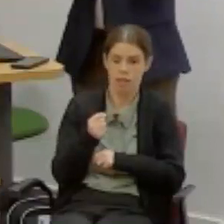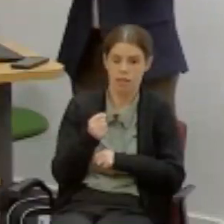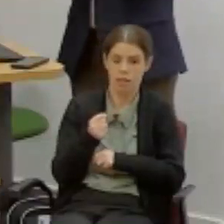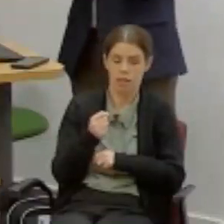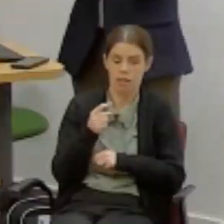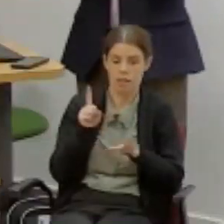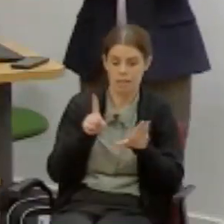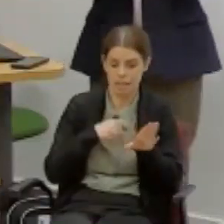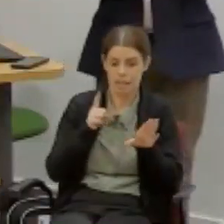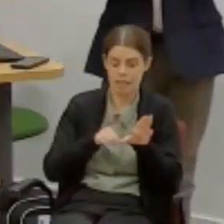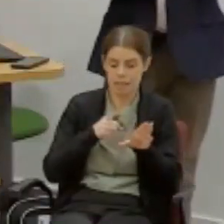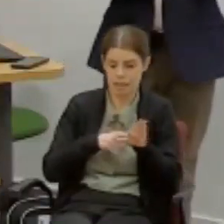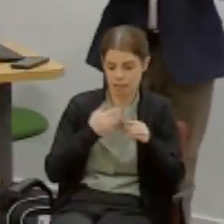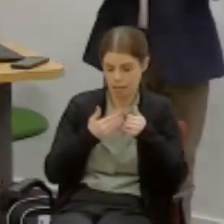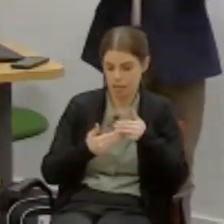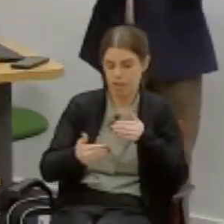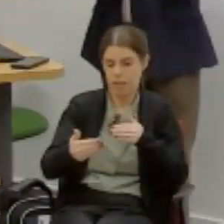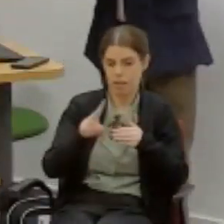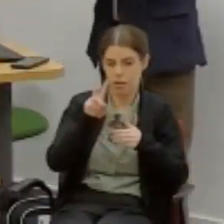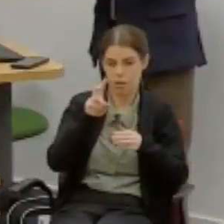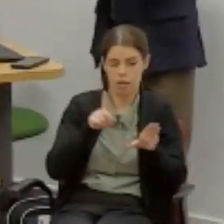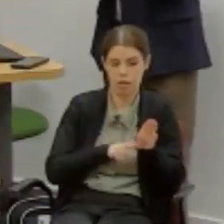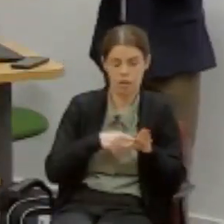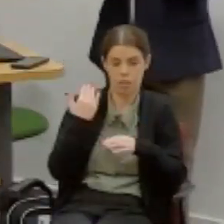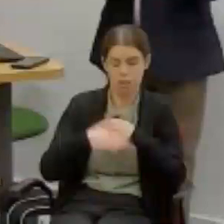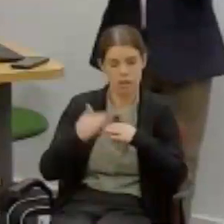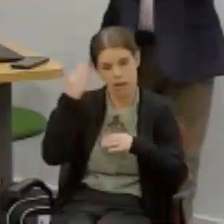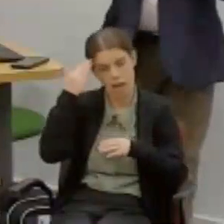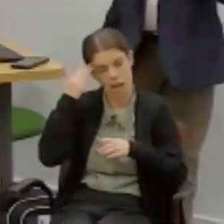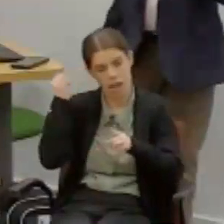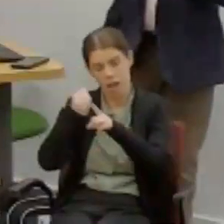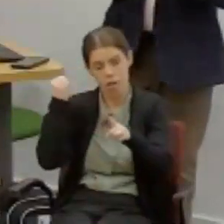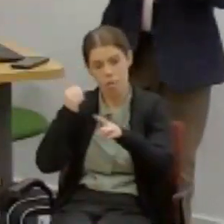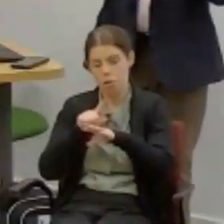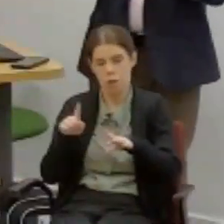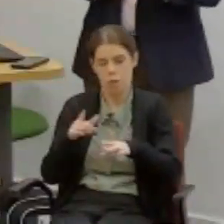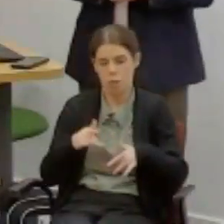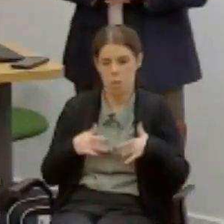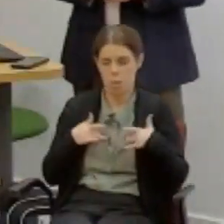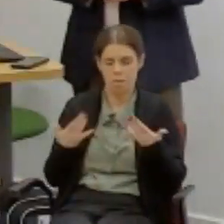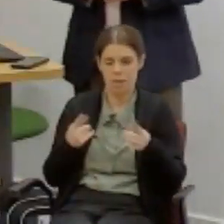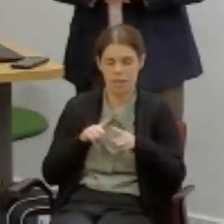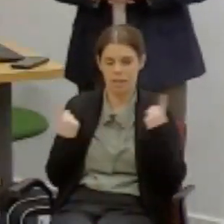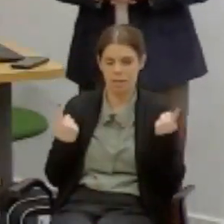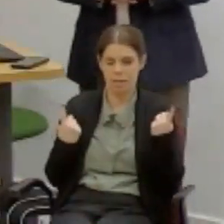on year, so that today's 12 years old may never hit a ball. But it will be alien to them. I don't. Let's see.